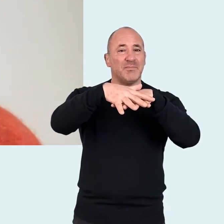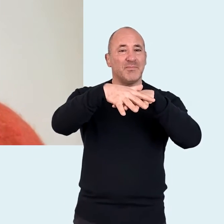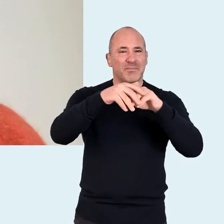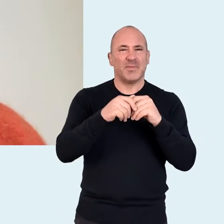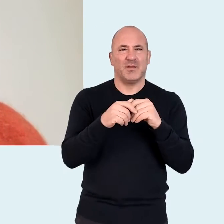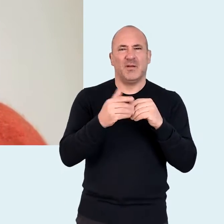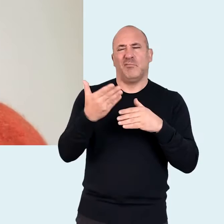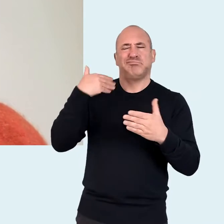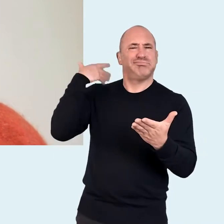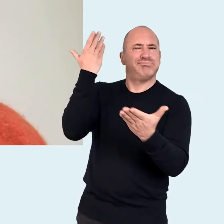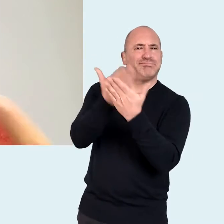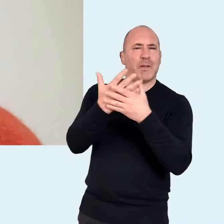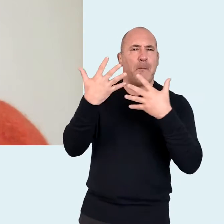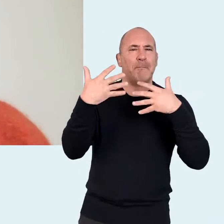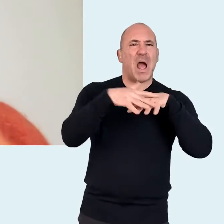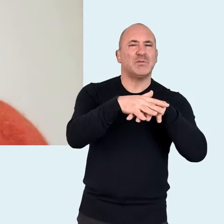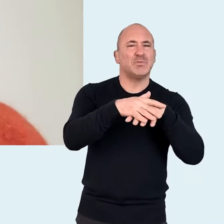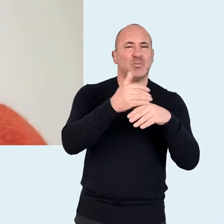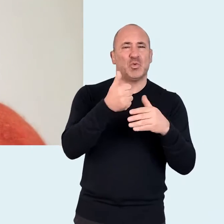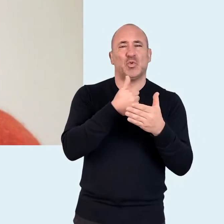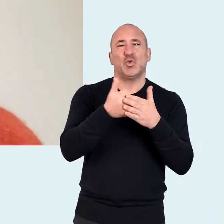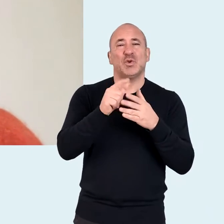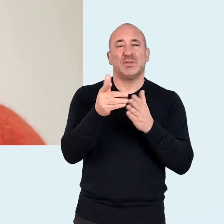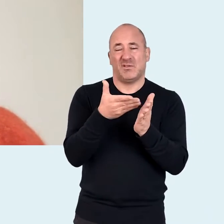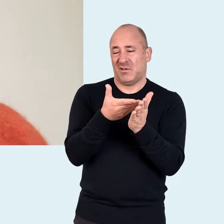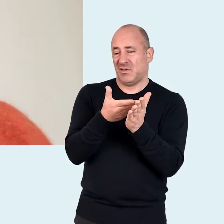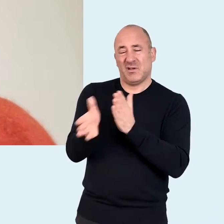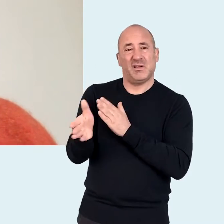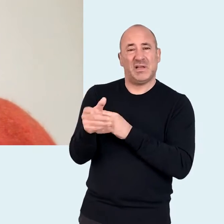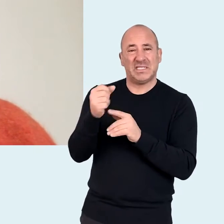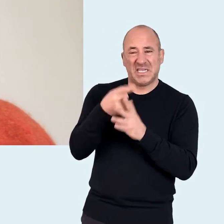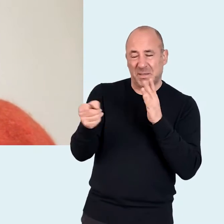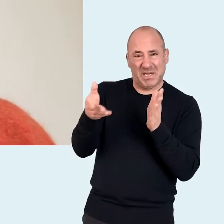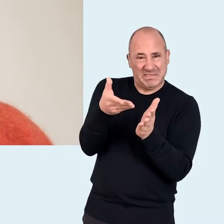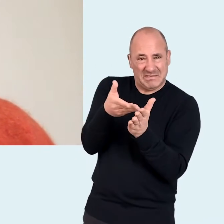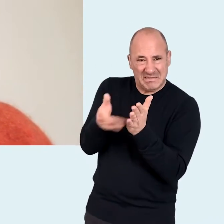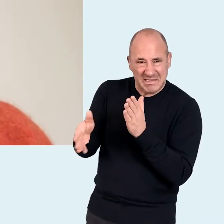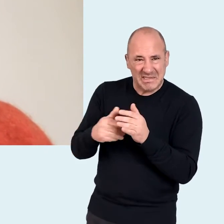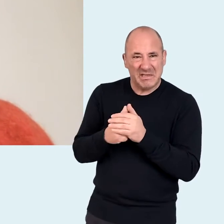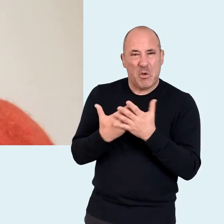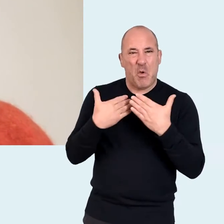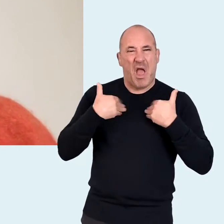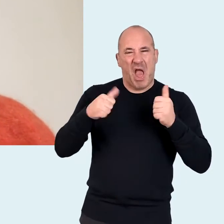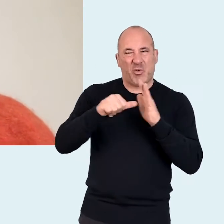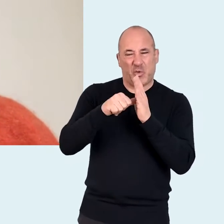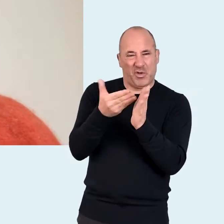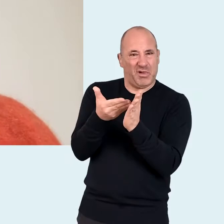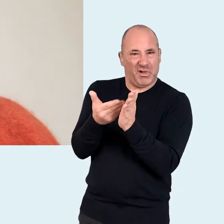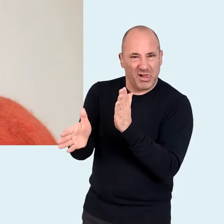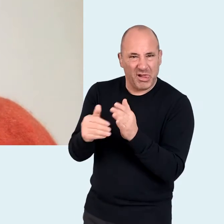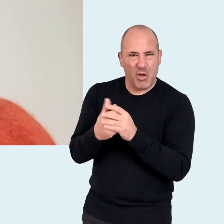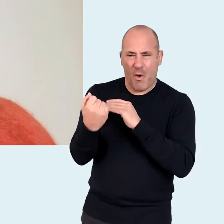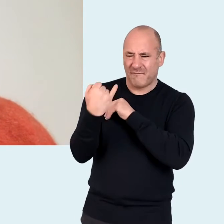spaces that, you know, normative mainstream dance practice has purposely excluded so many